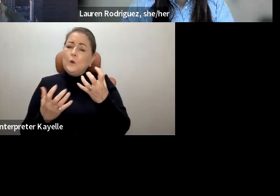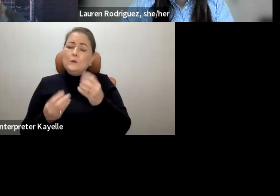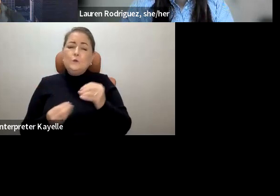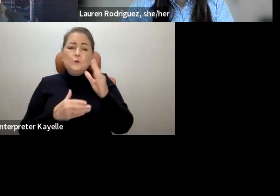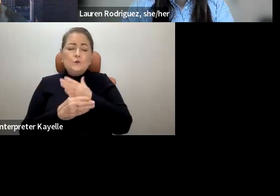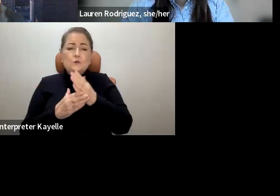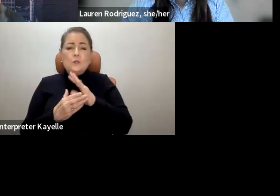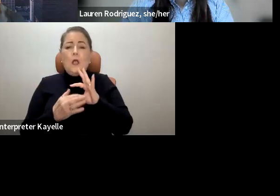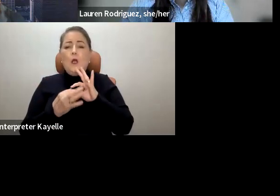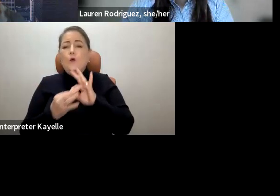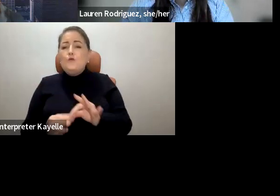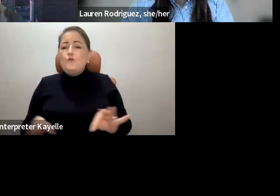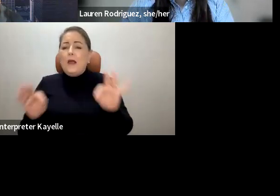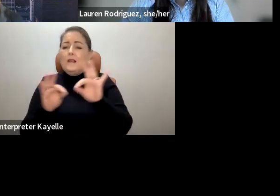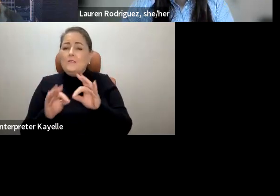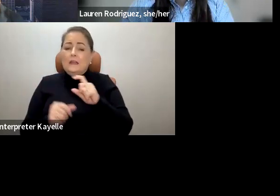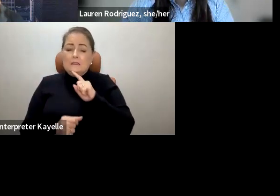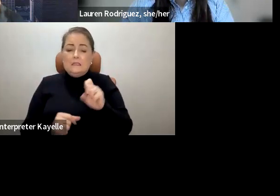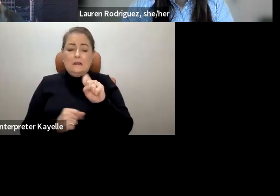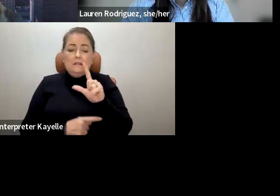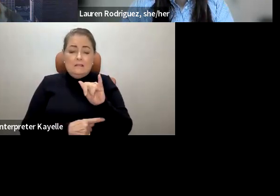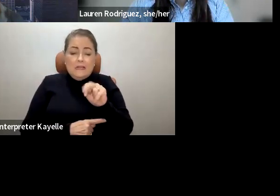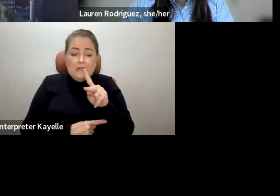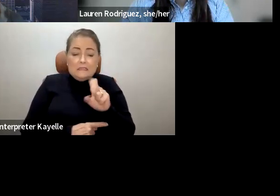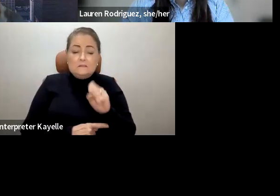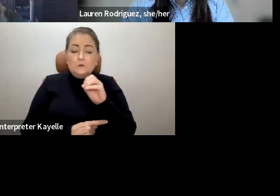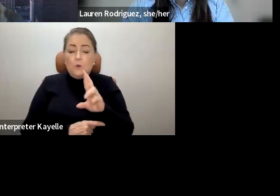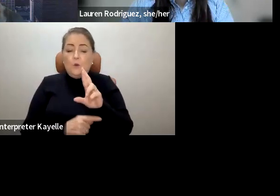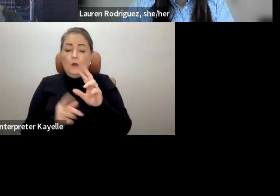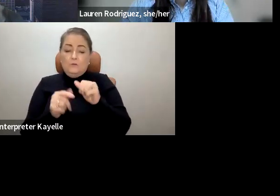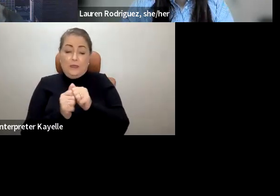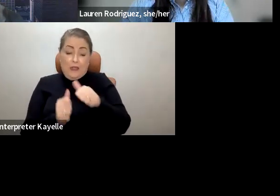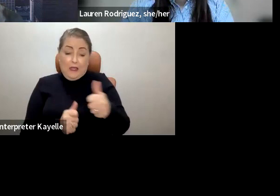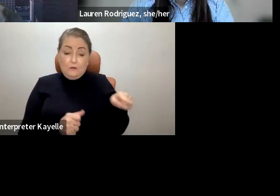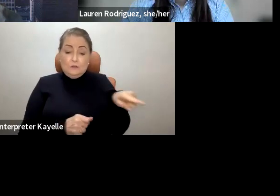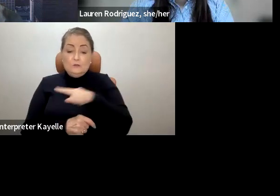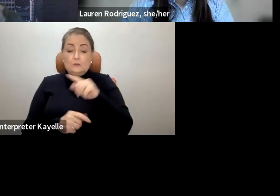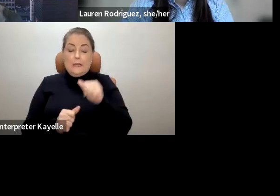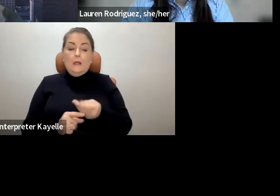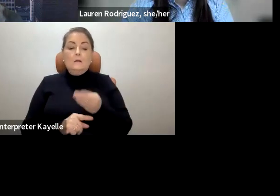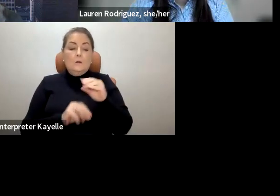or links with others, you may submit that information into the chat. And lastly, if you're experiencing any technical